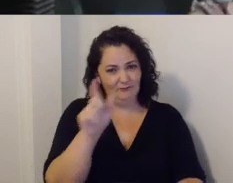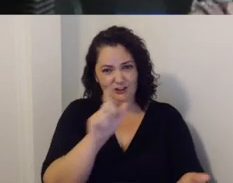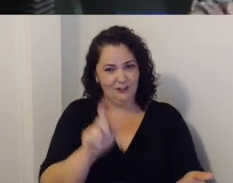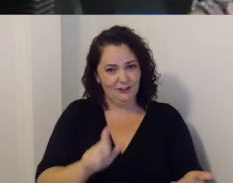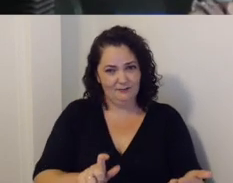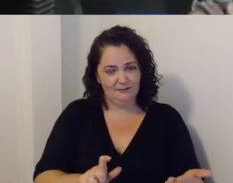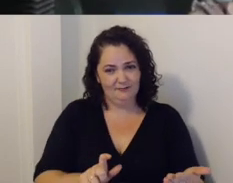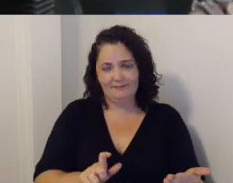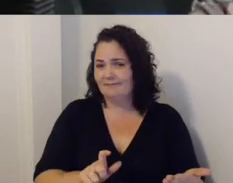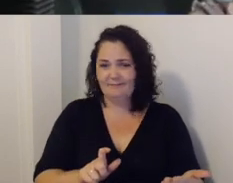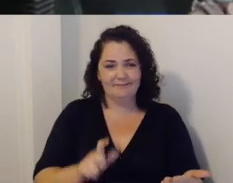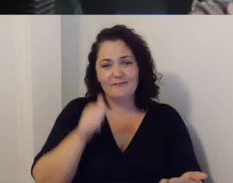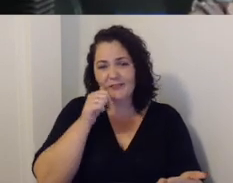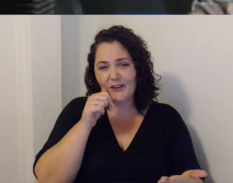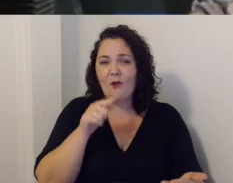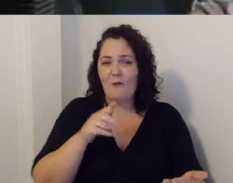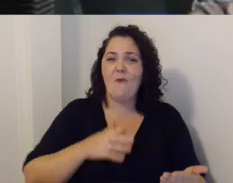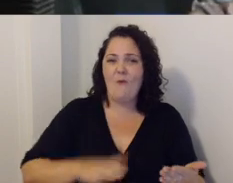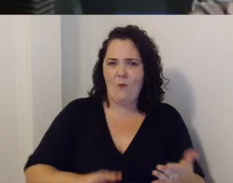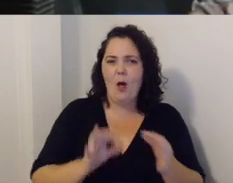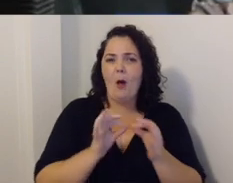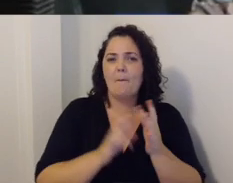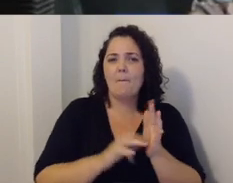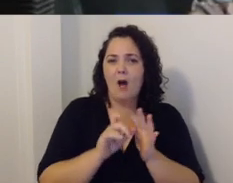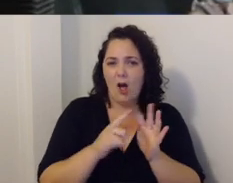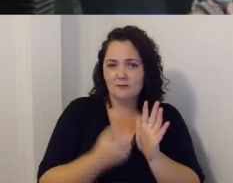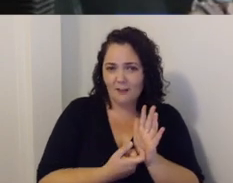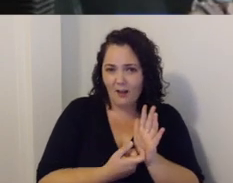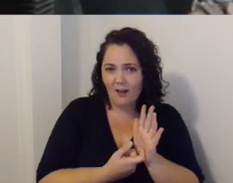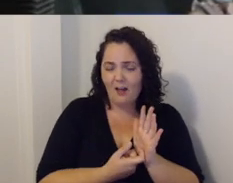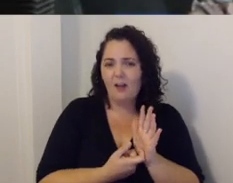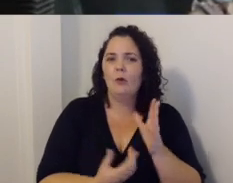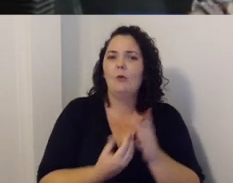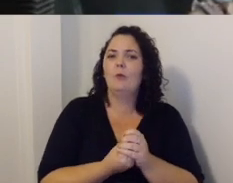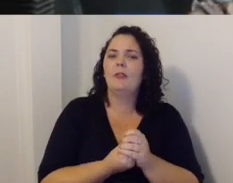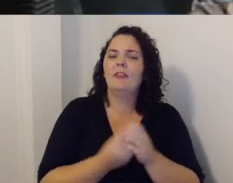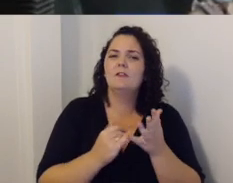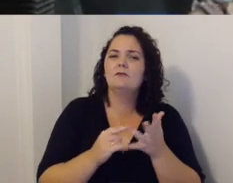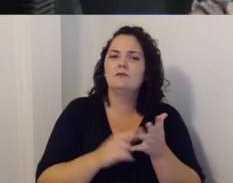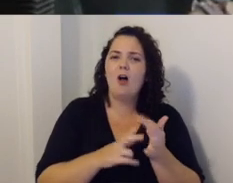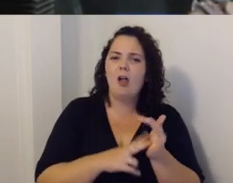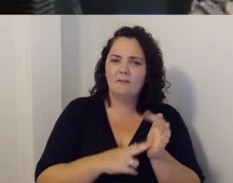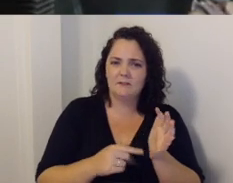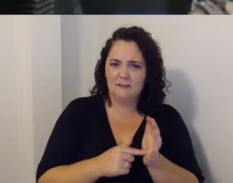which is in a solvent right so most fixatives are alcohol-based varnishes and that's all it is